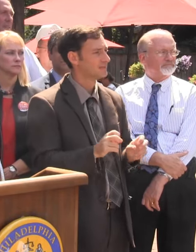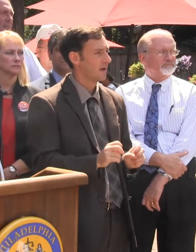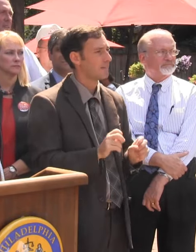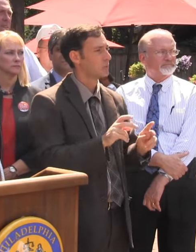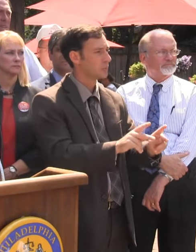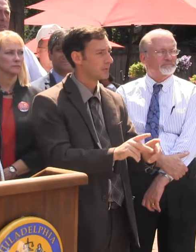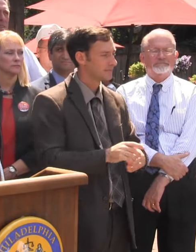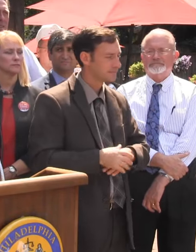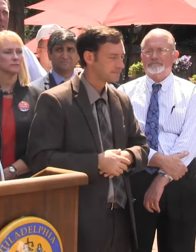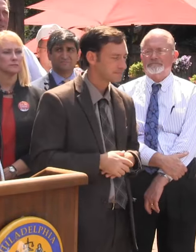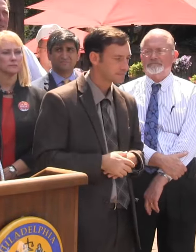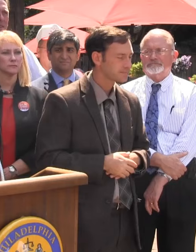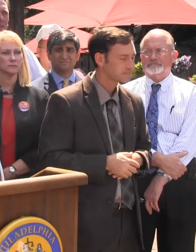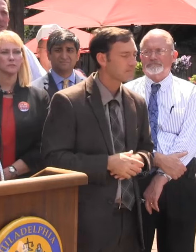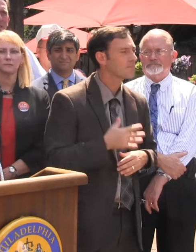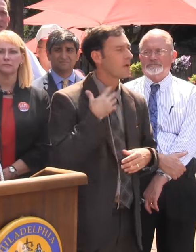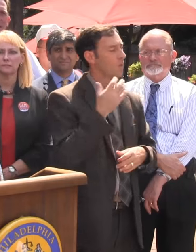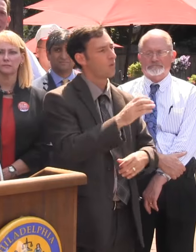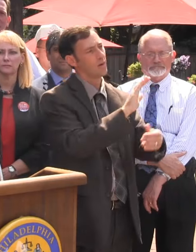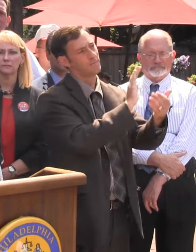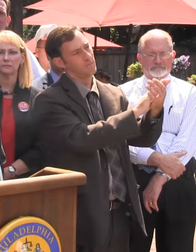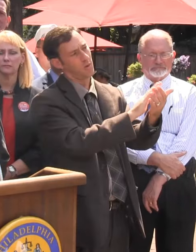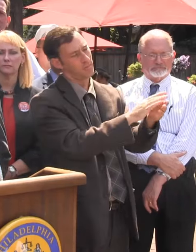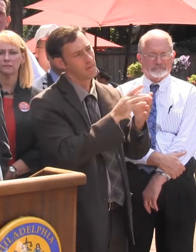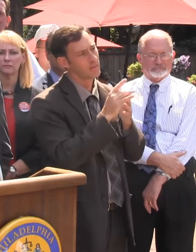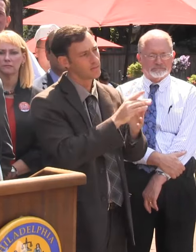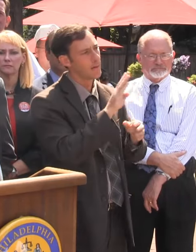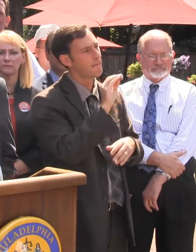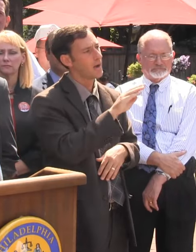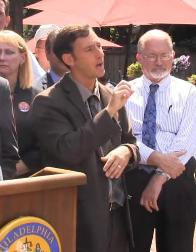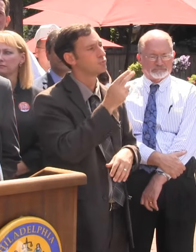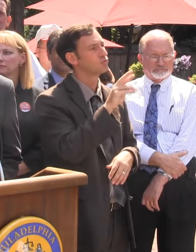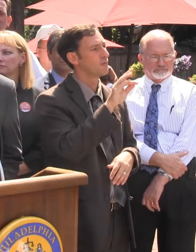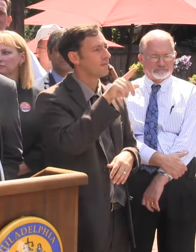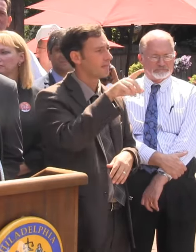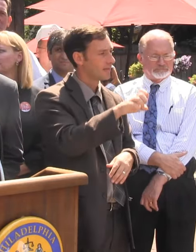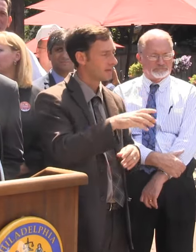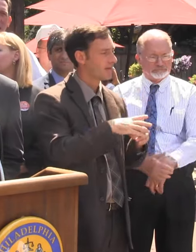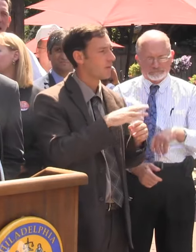opportunity. I want to applaud the leadership of Bob Shurfly and The World Meeting of Family